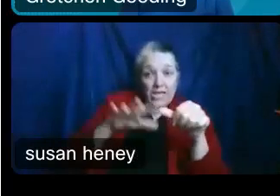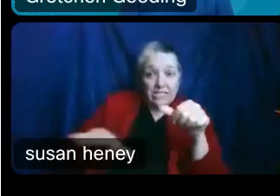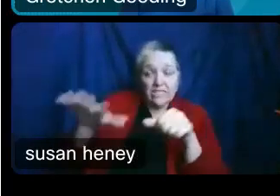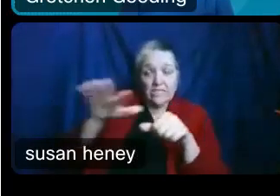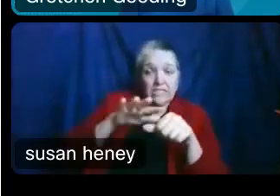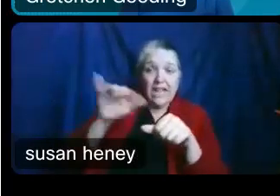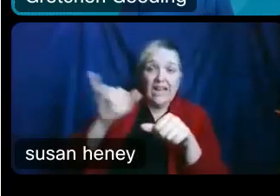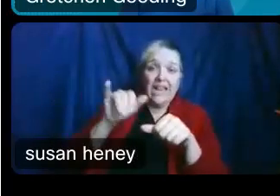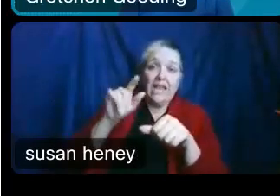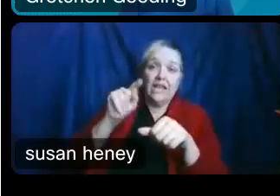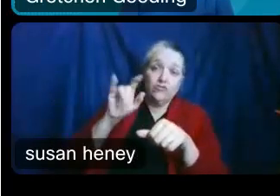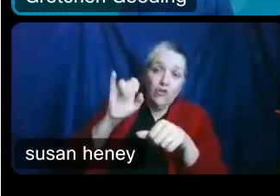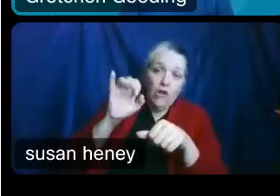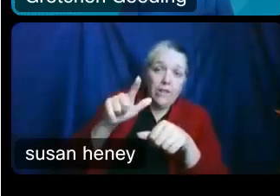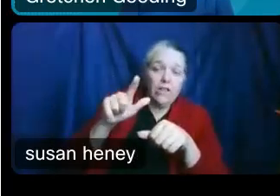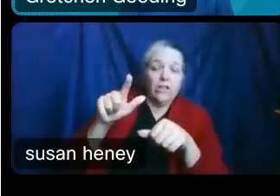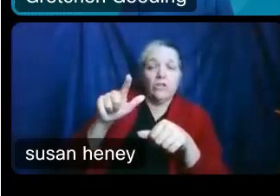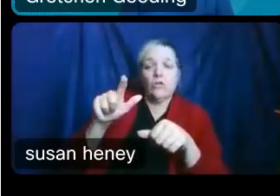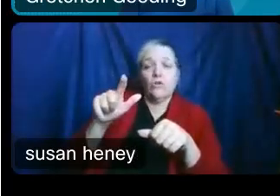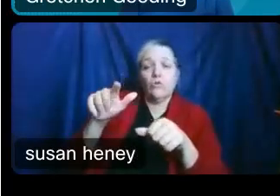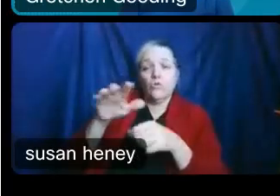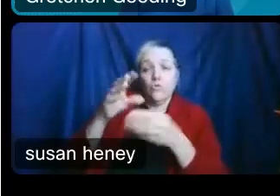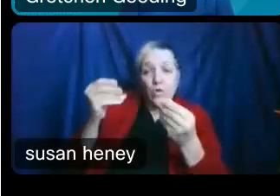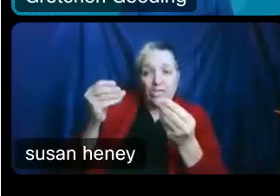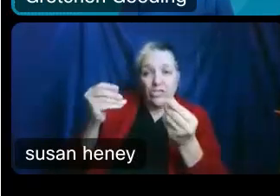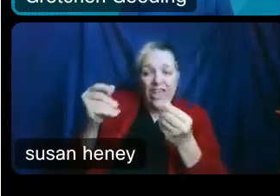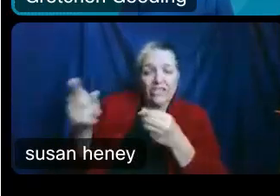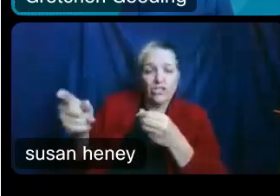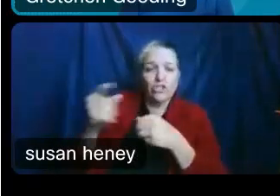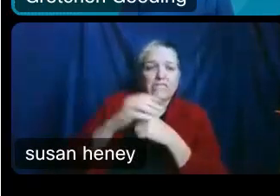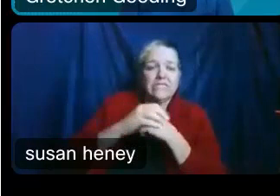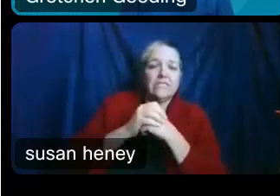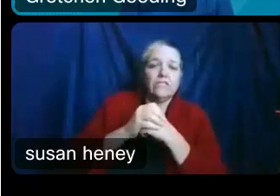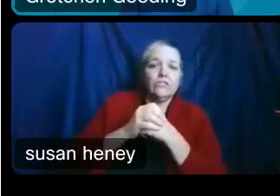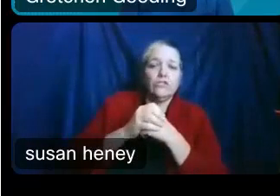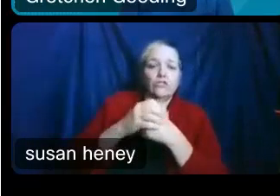as tribal reservations, trust lands, this is a good tool to use to find the information